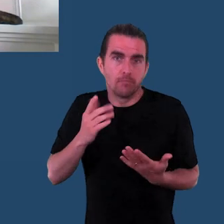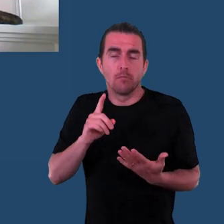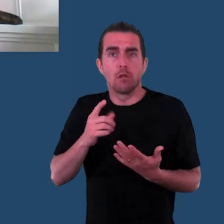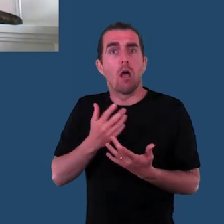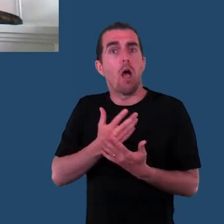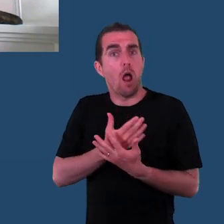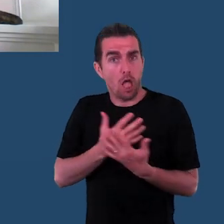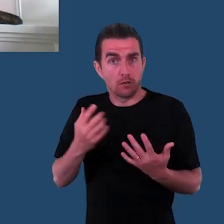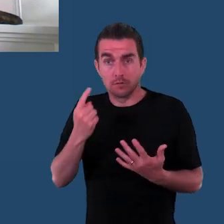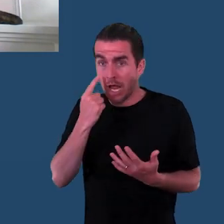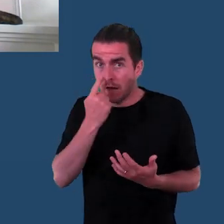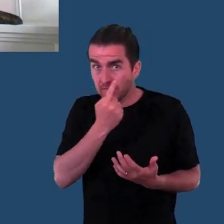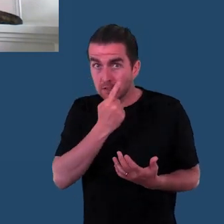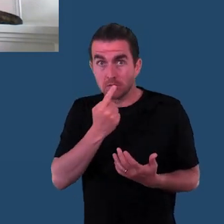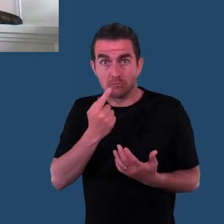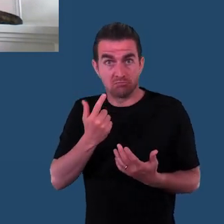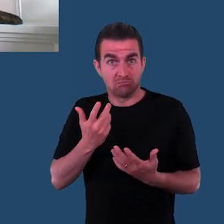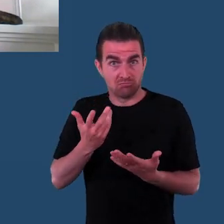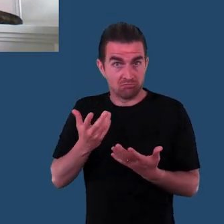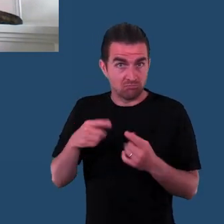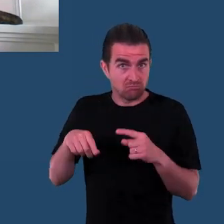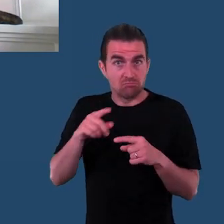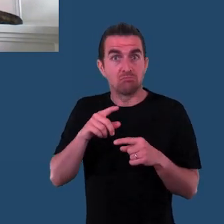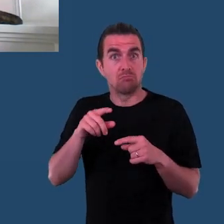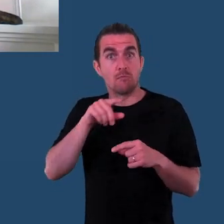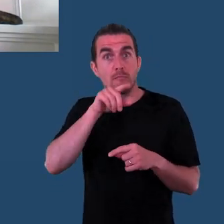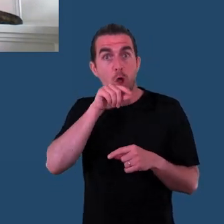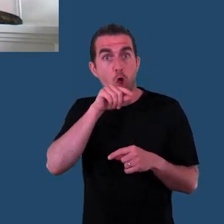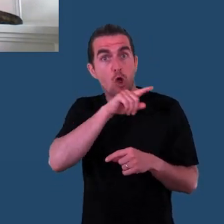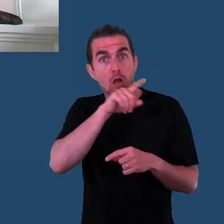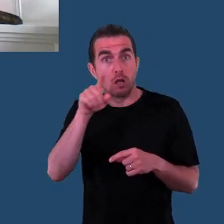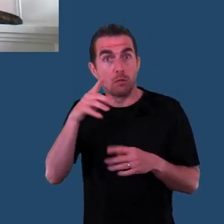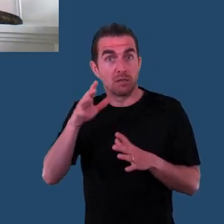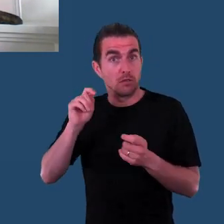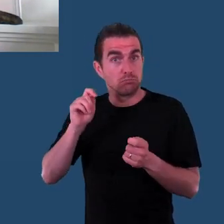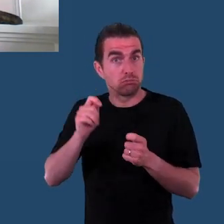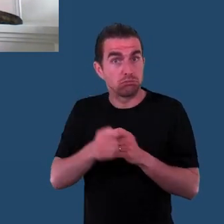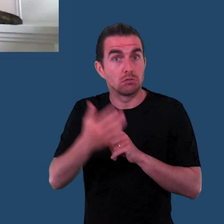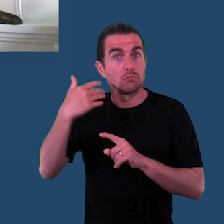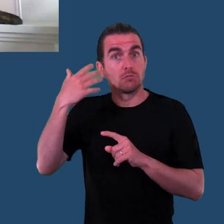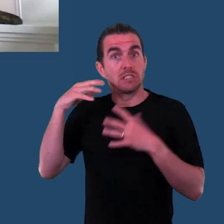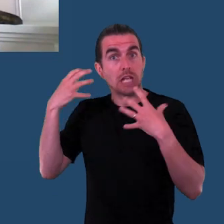We've got a lot of evidence to support now that birds are descended from dinosaurs, but,